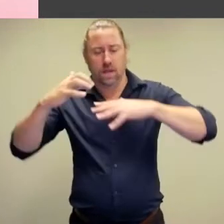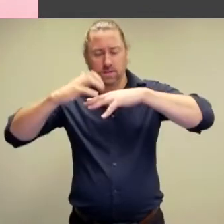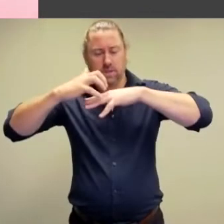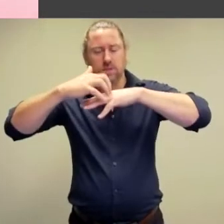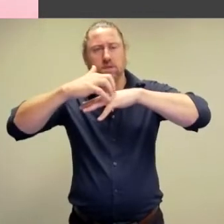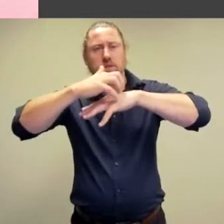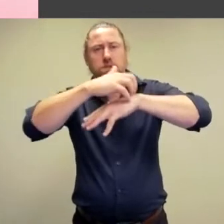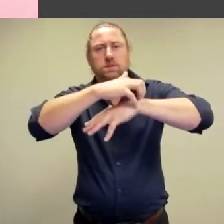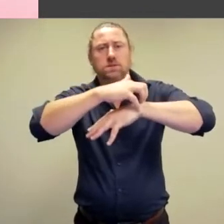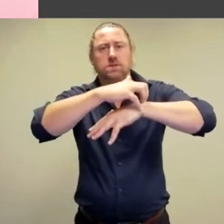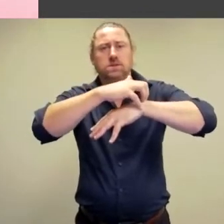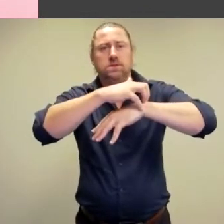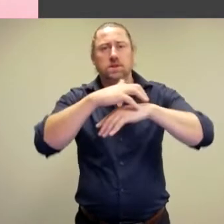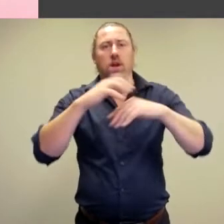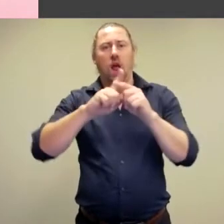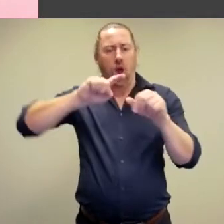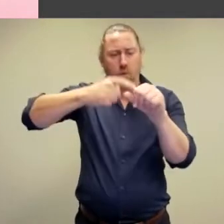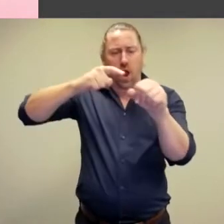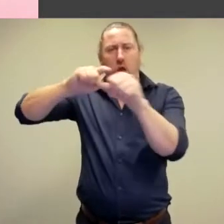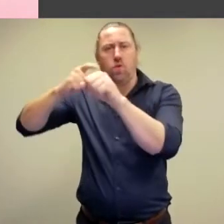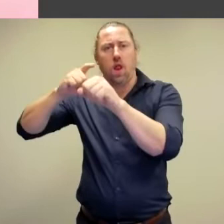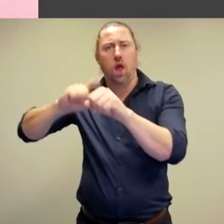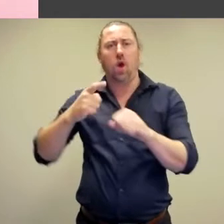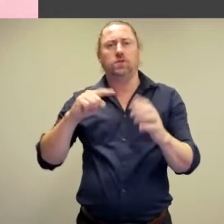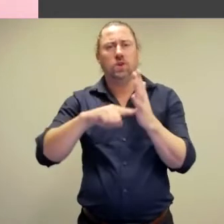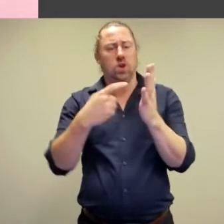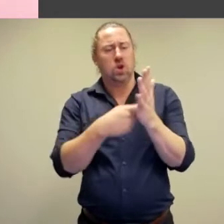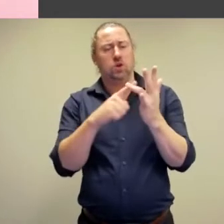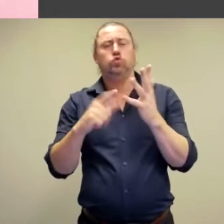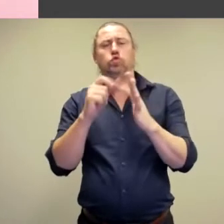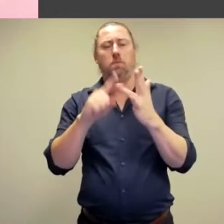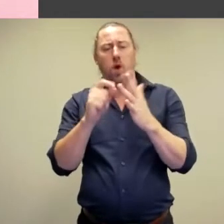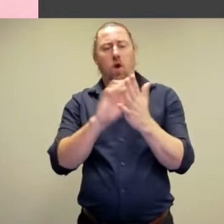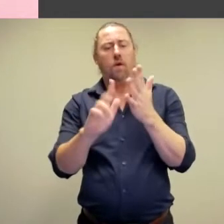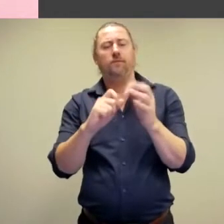interrupted by